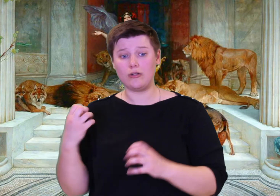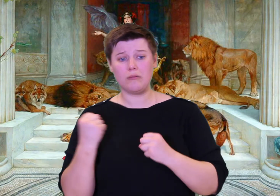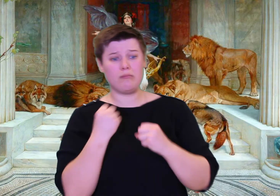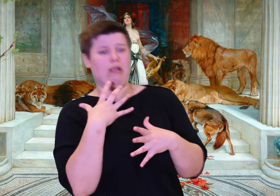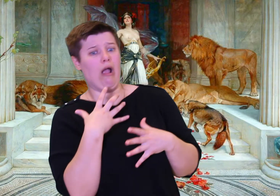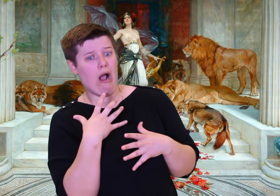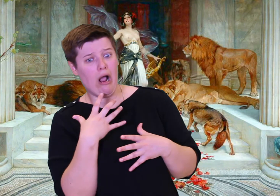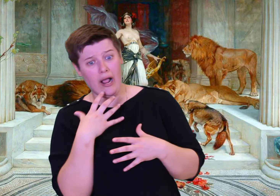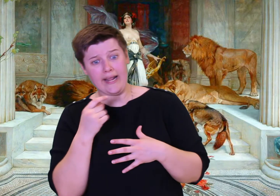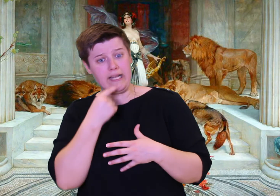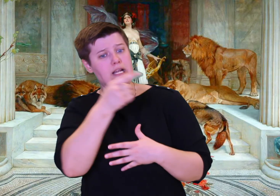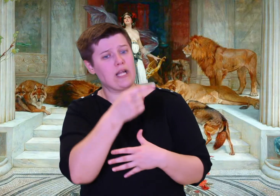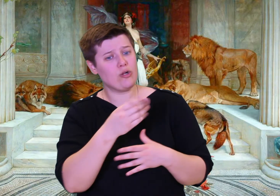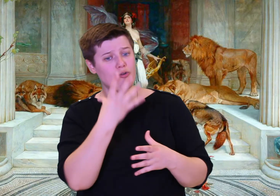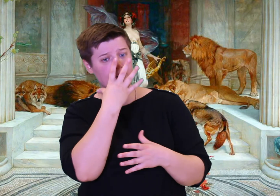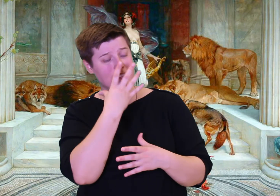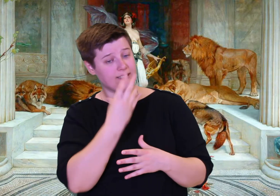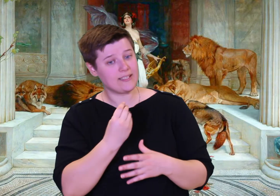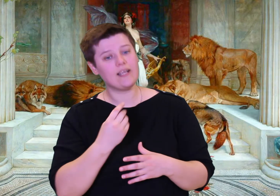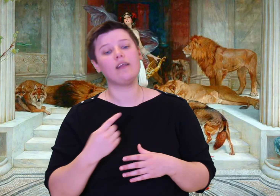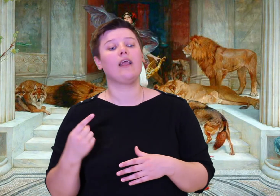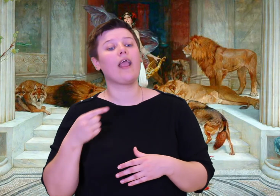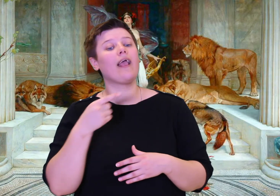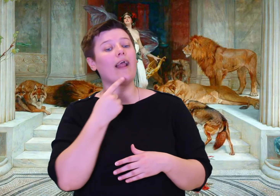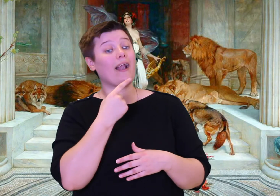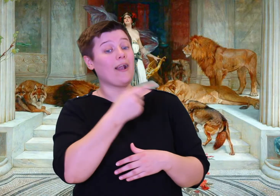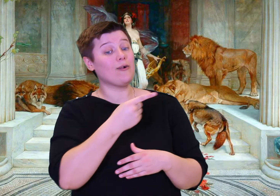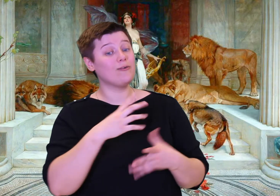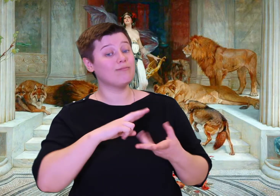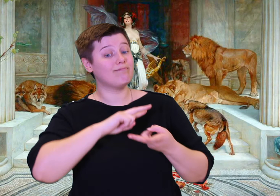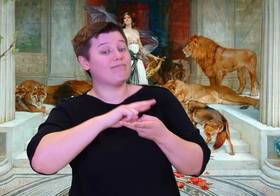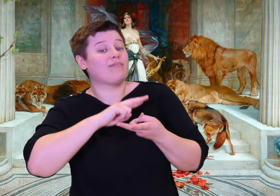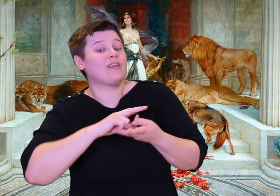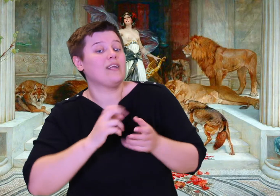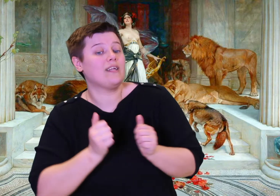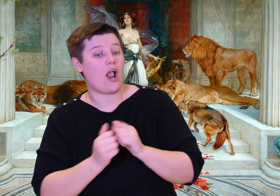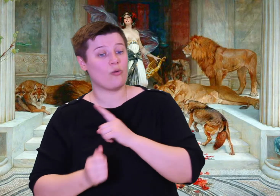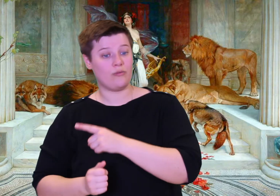potion mixed with poison. Its magic will not work on you because you have the